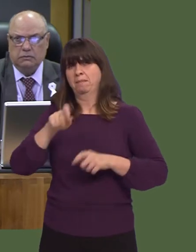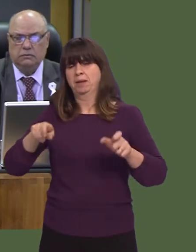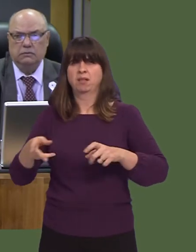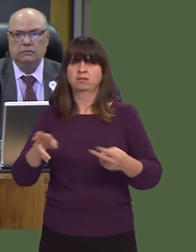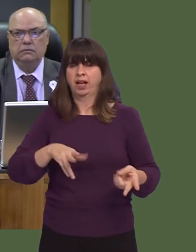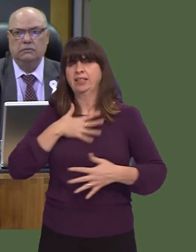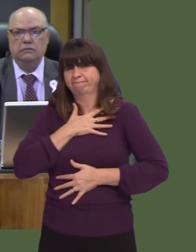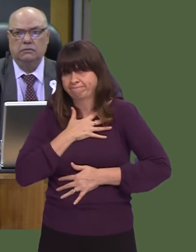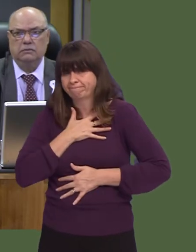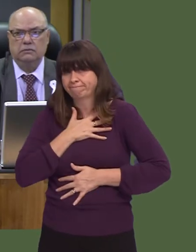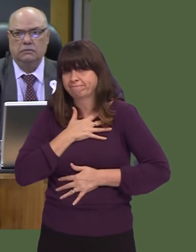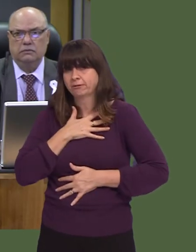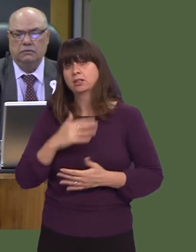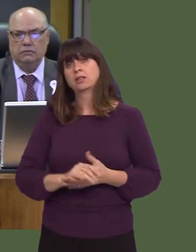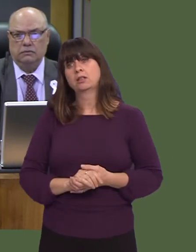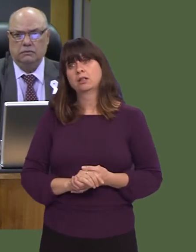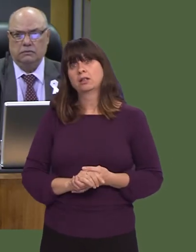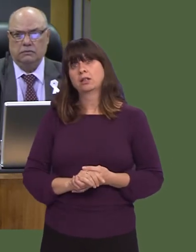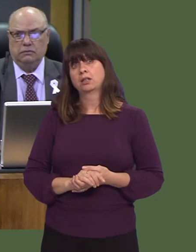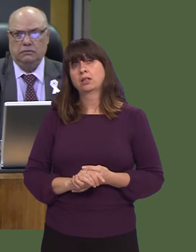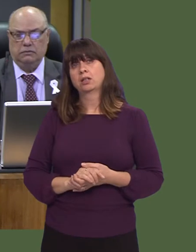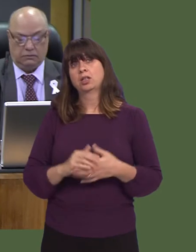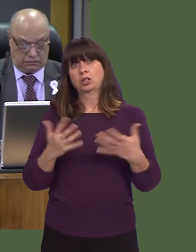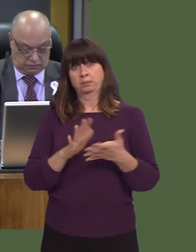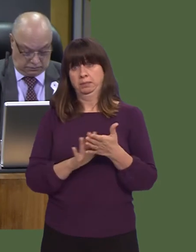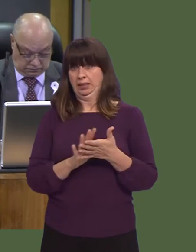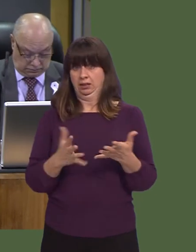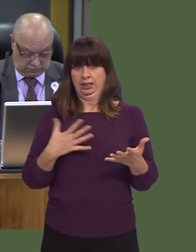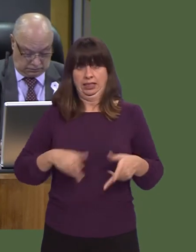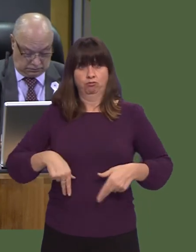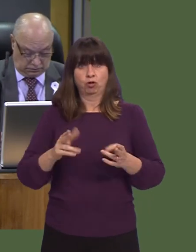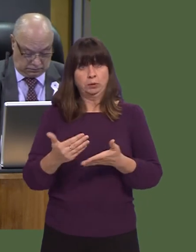more integrated and ambitious approach to these matters, along the lines we see in the